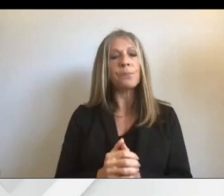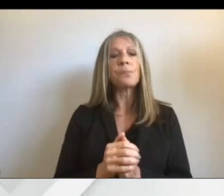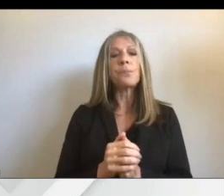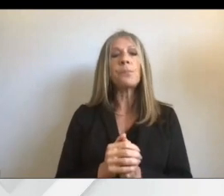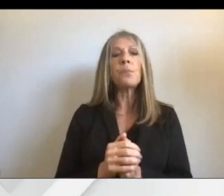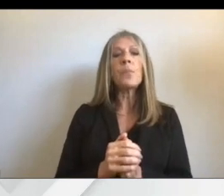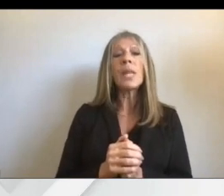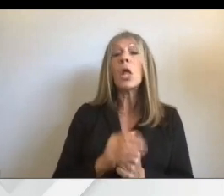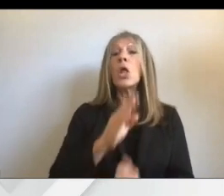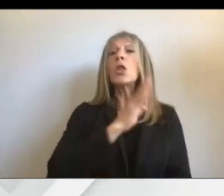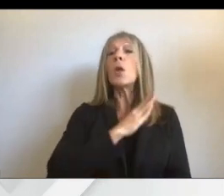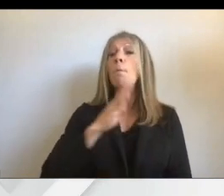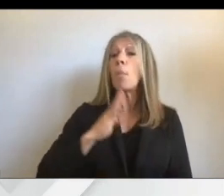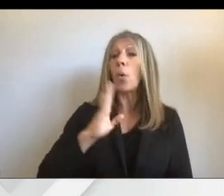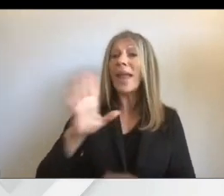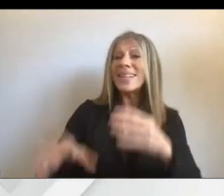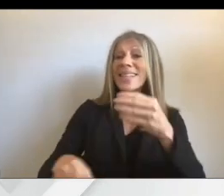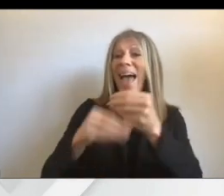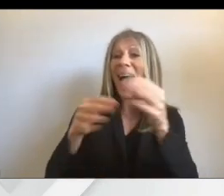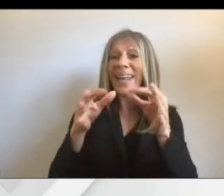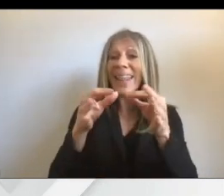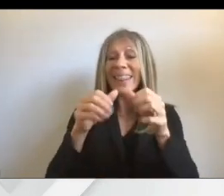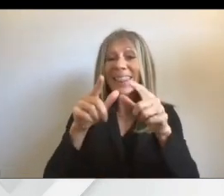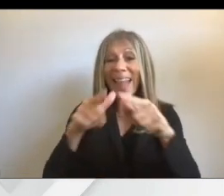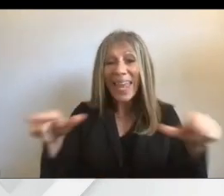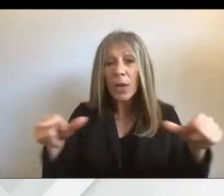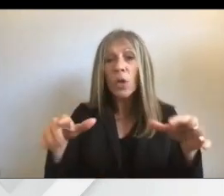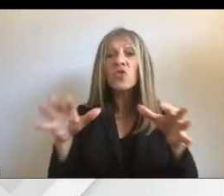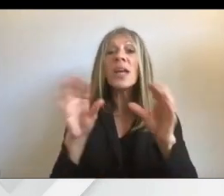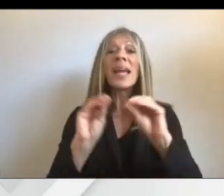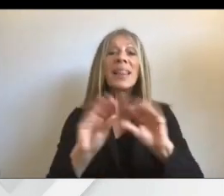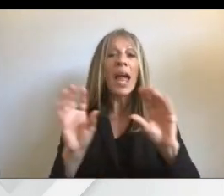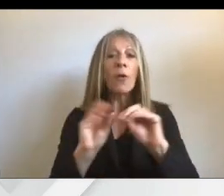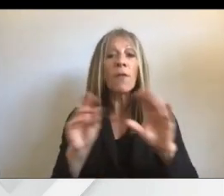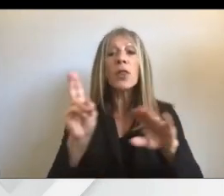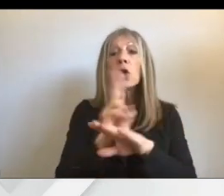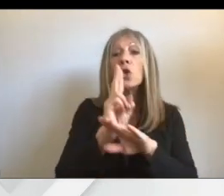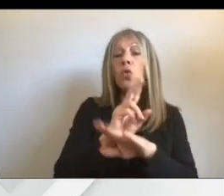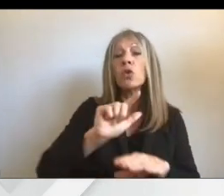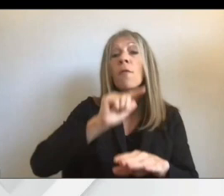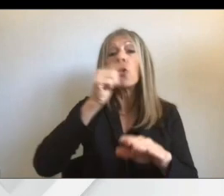The Board has added language clarifying that the use of alternative designs, products, or